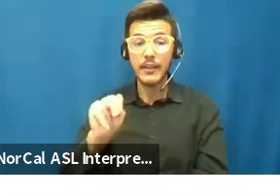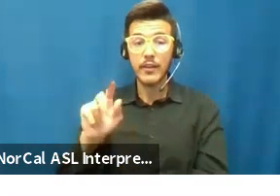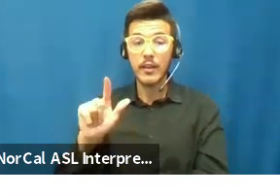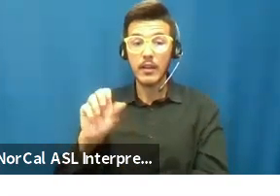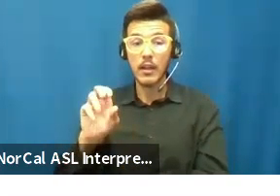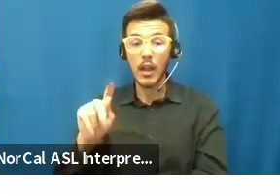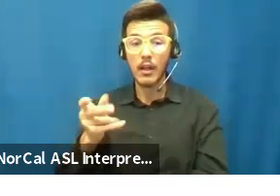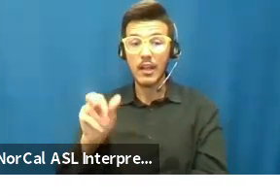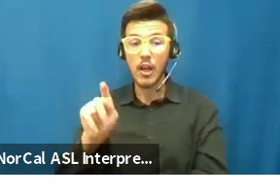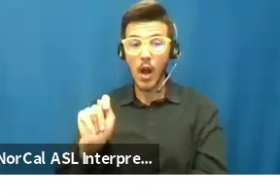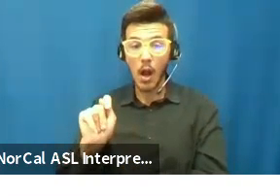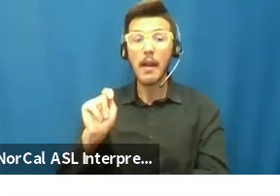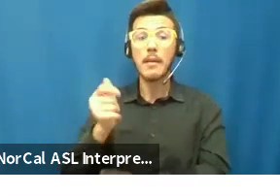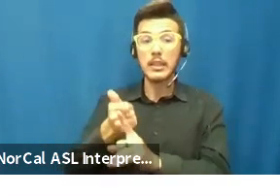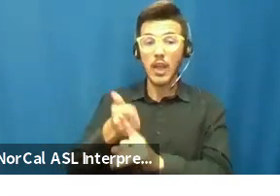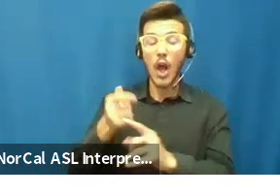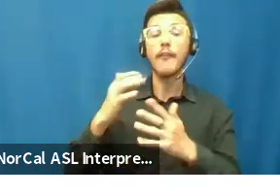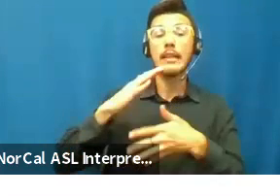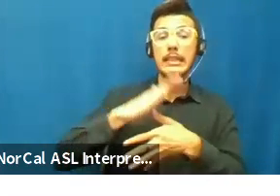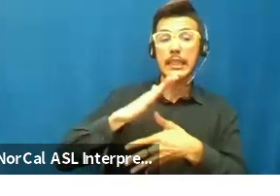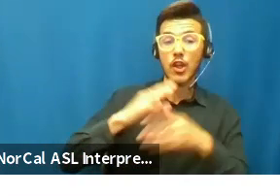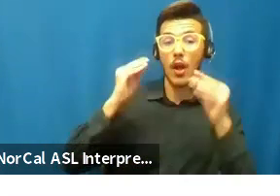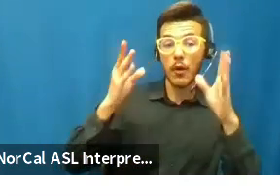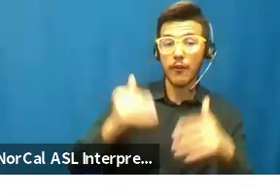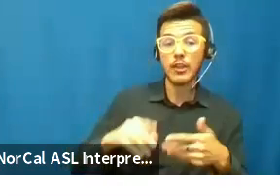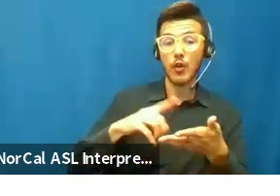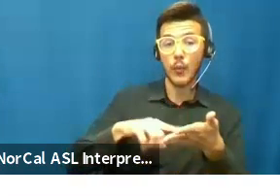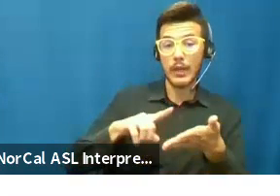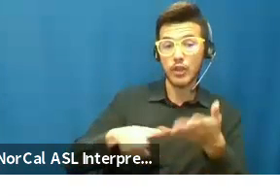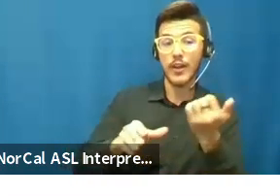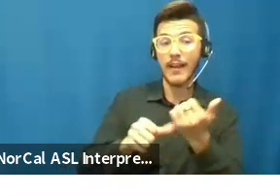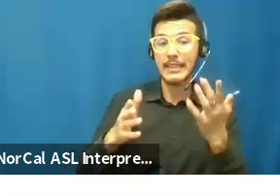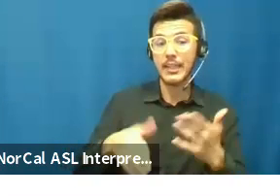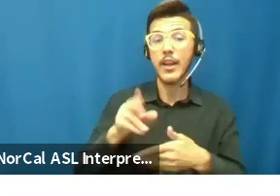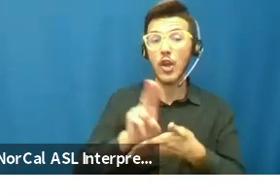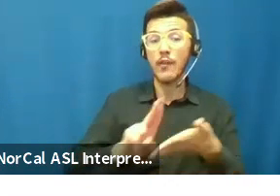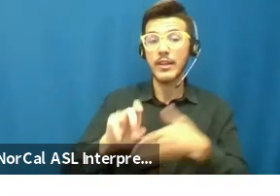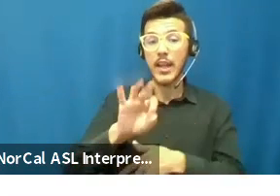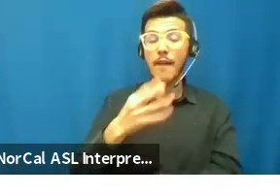Mixed Methods Research Core at the Adult and Child Consortium for Health Outcomes Research